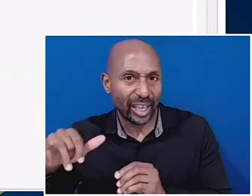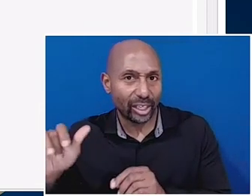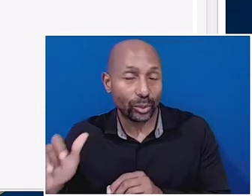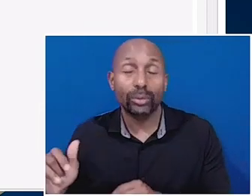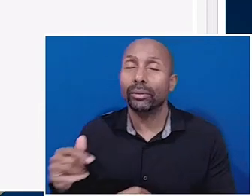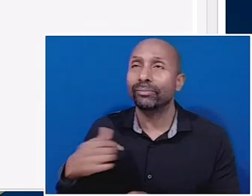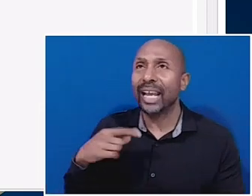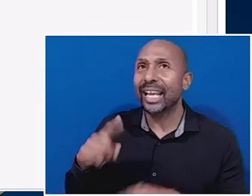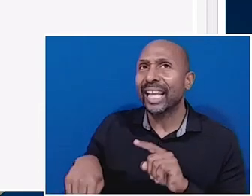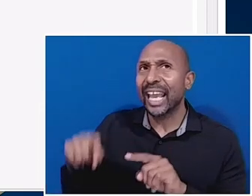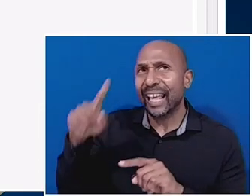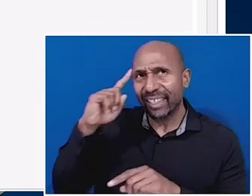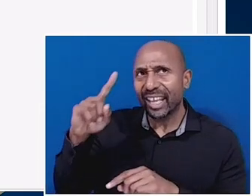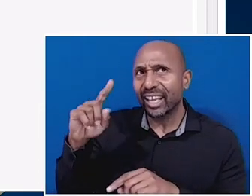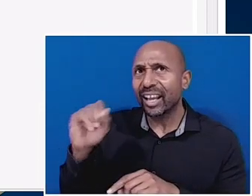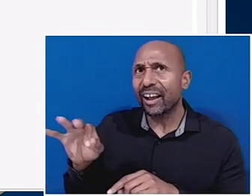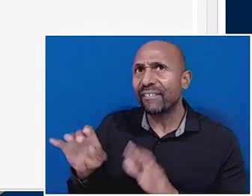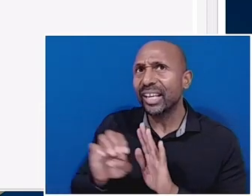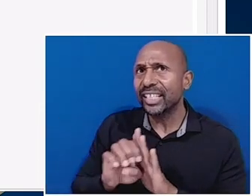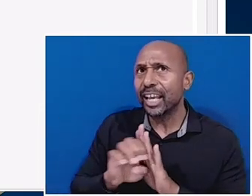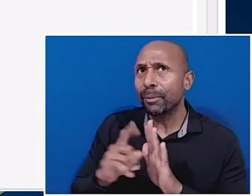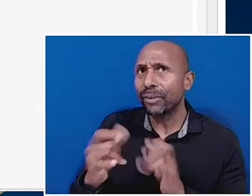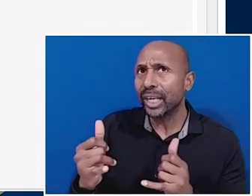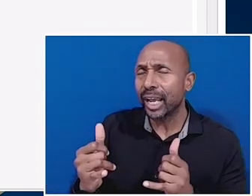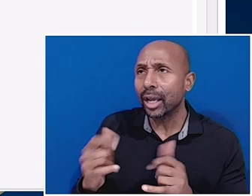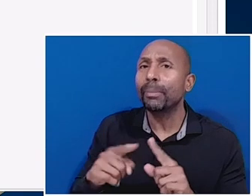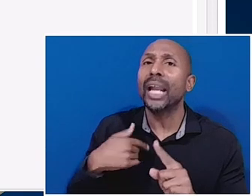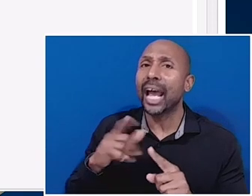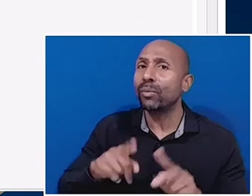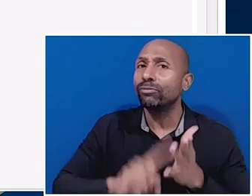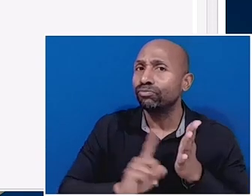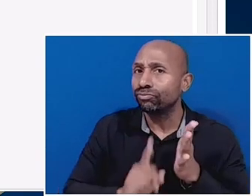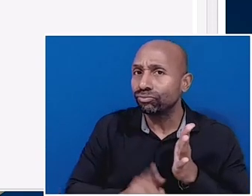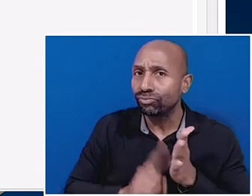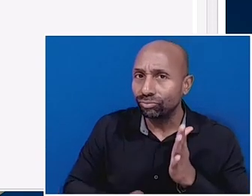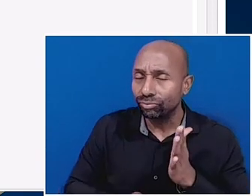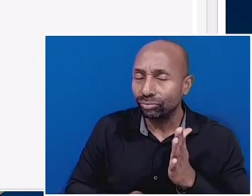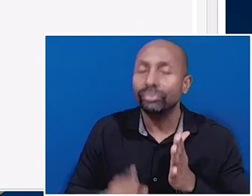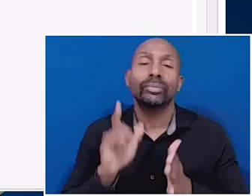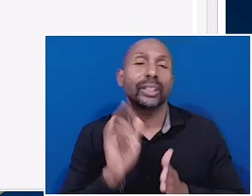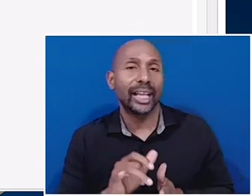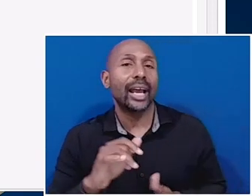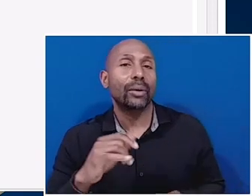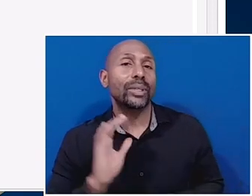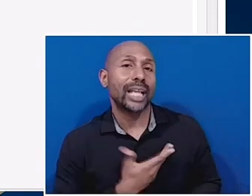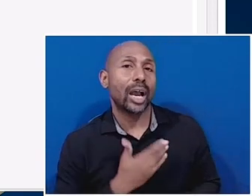my due diligence and find out. Yeah, that was the only question that we had when we were trying to figure out the